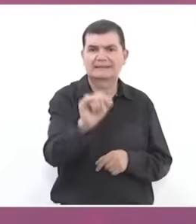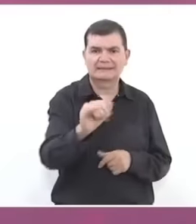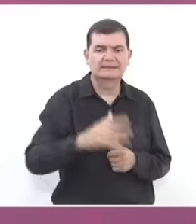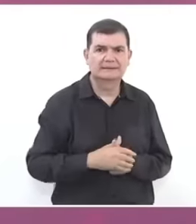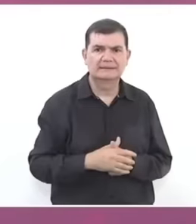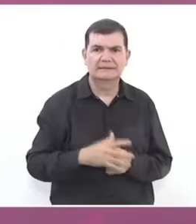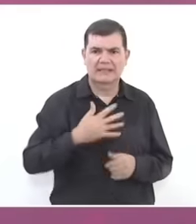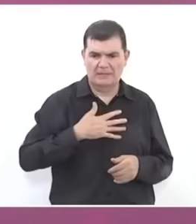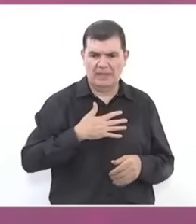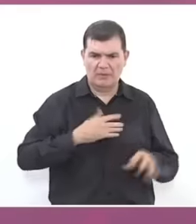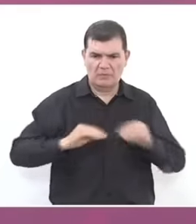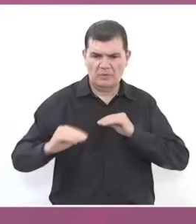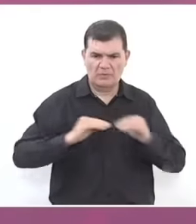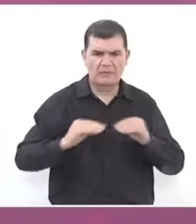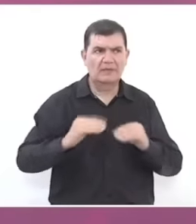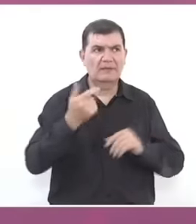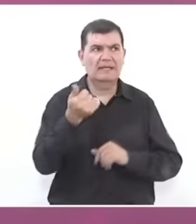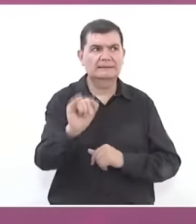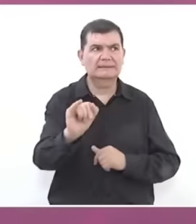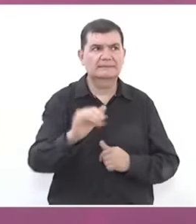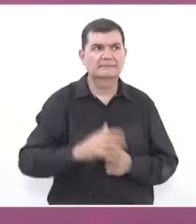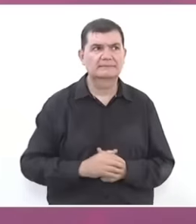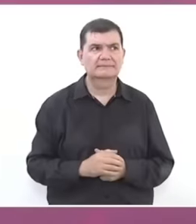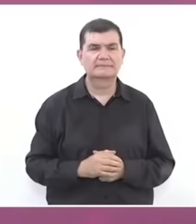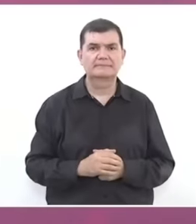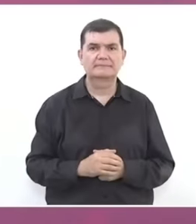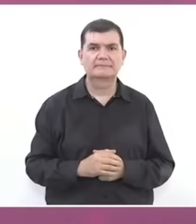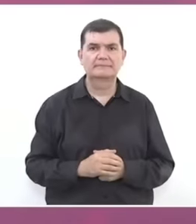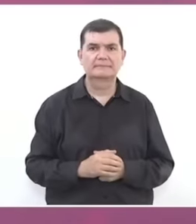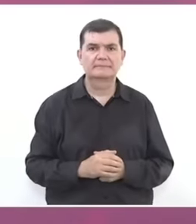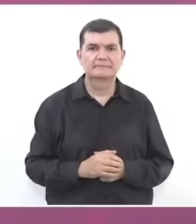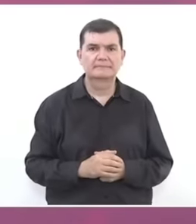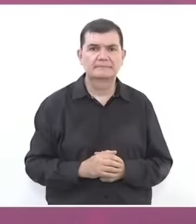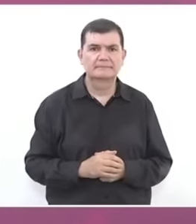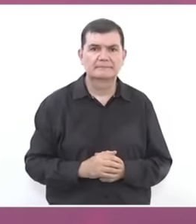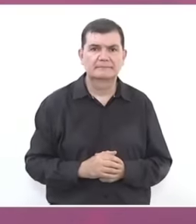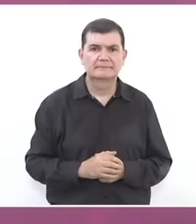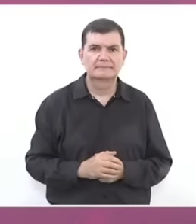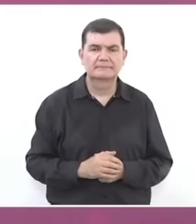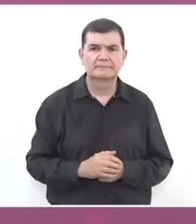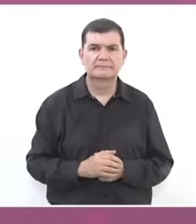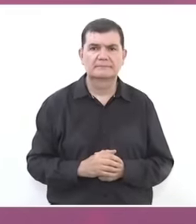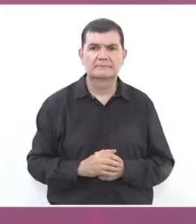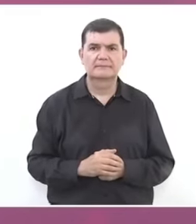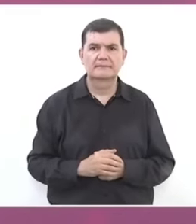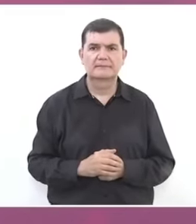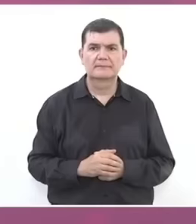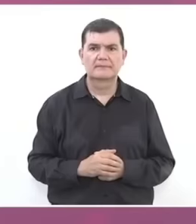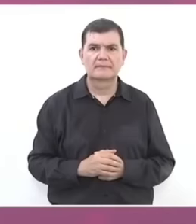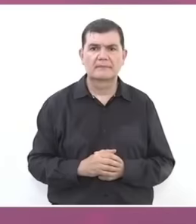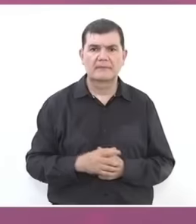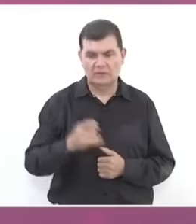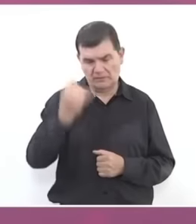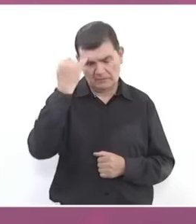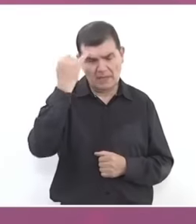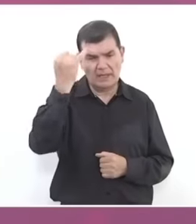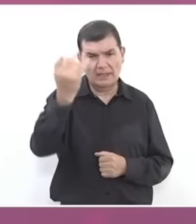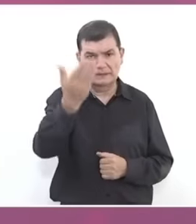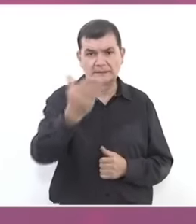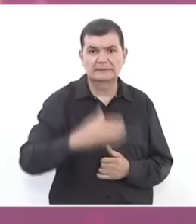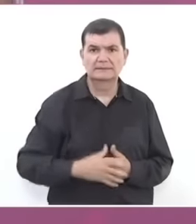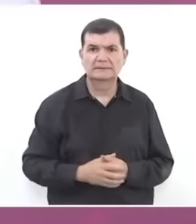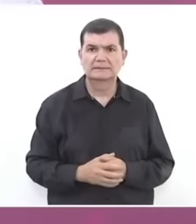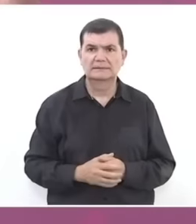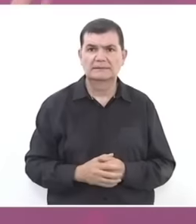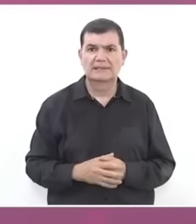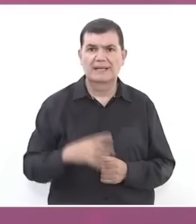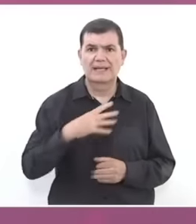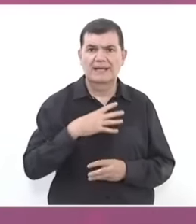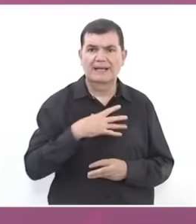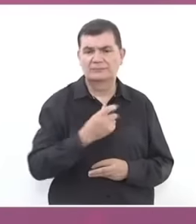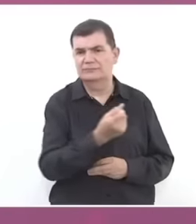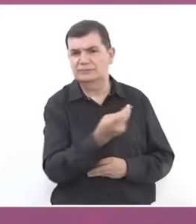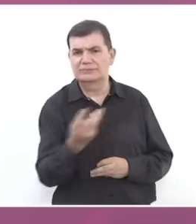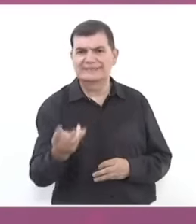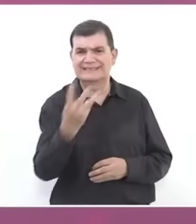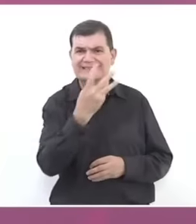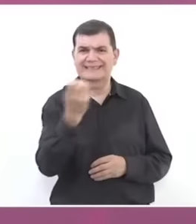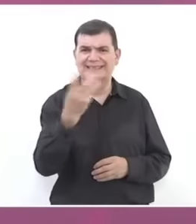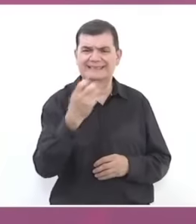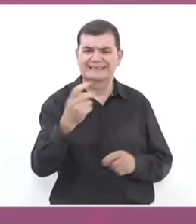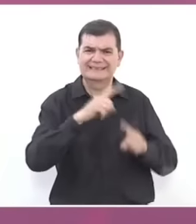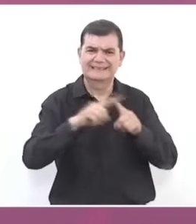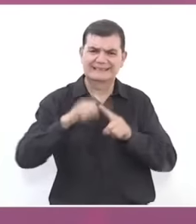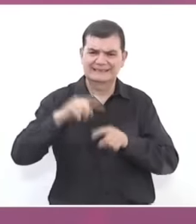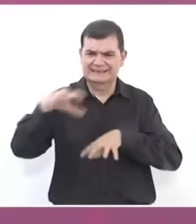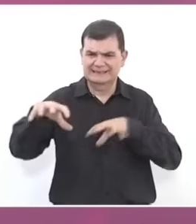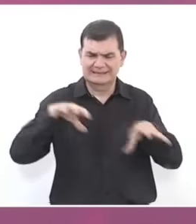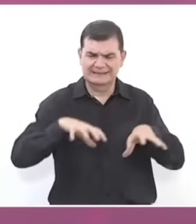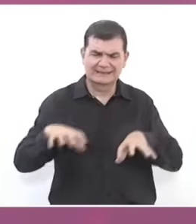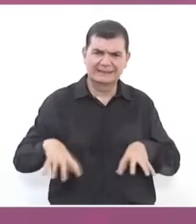movement imagine that there are 300 federal electoral districts